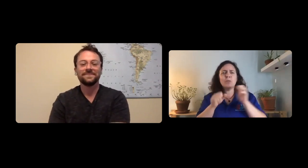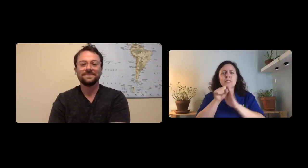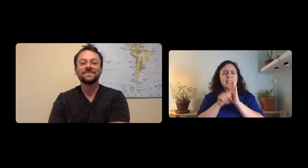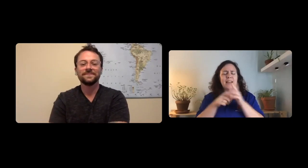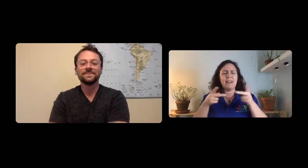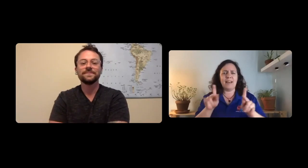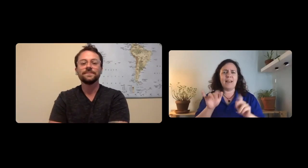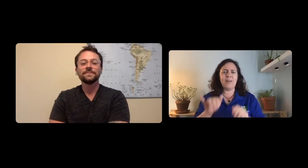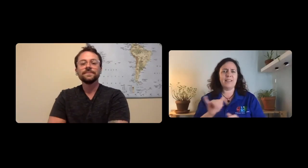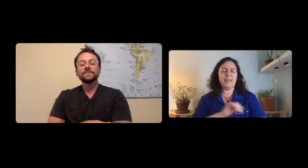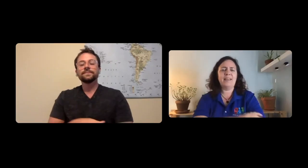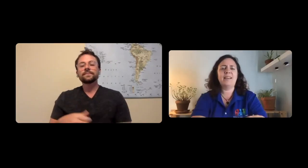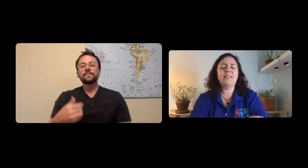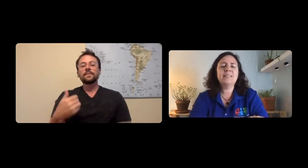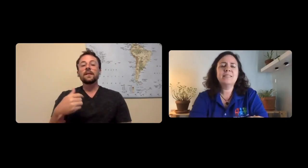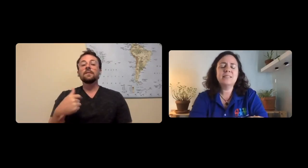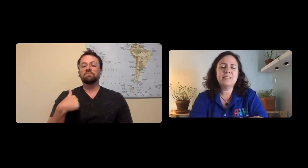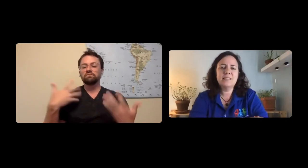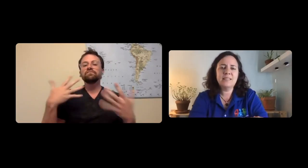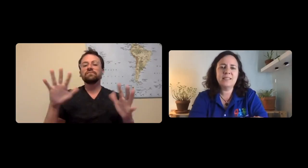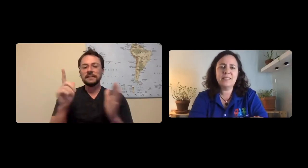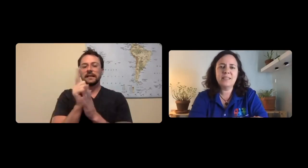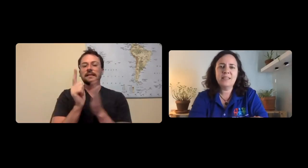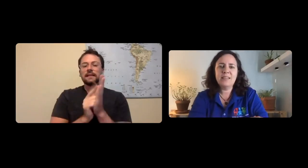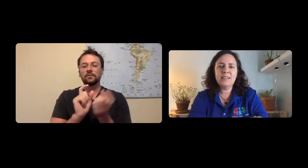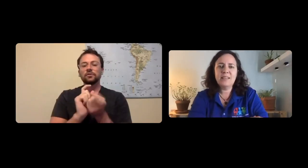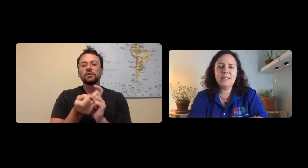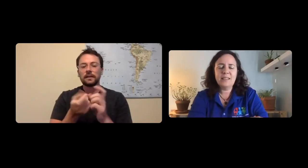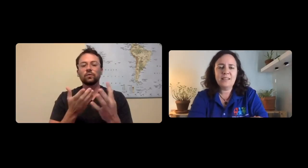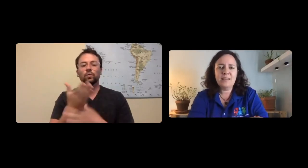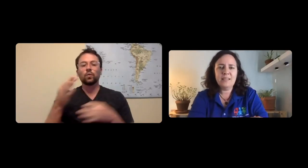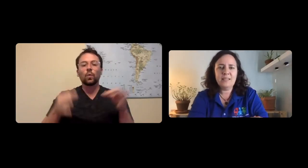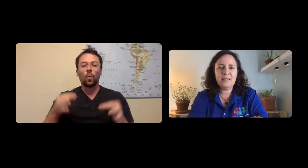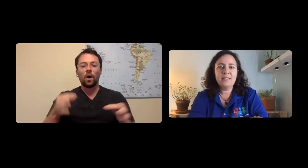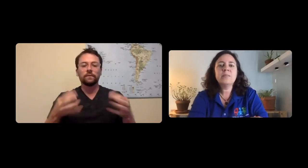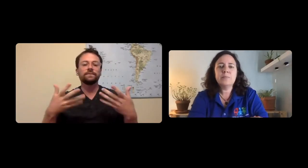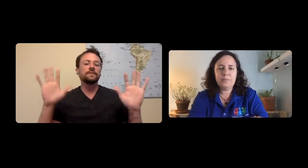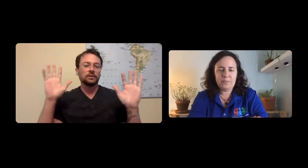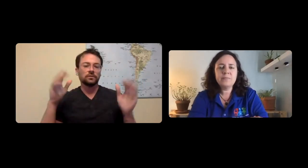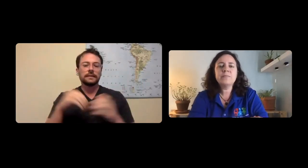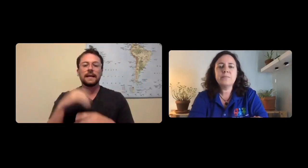which states allow the X on the driver's license as a sex marker.